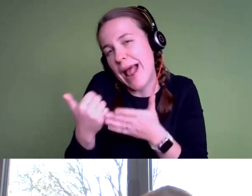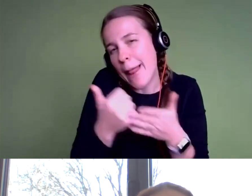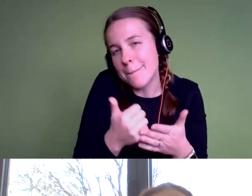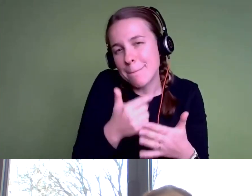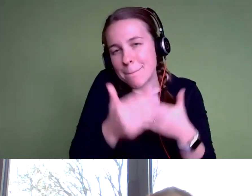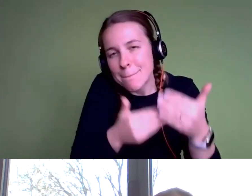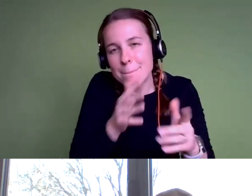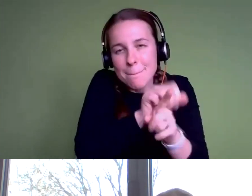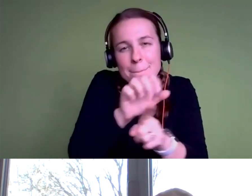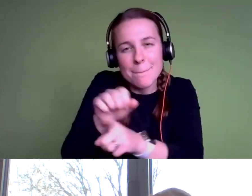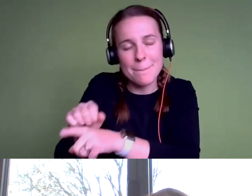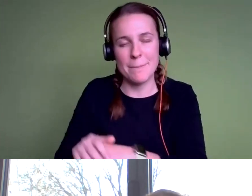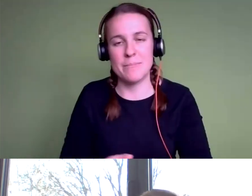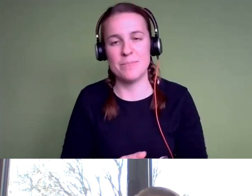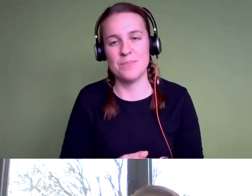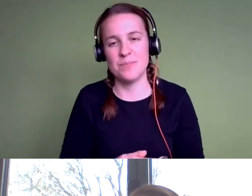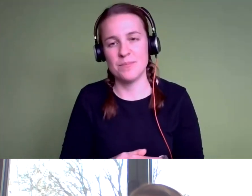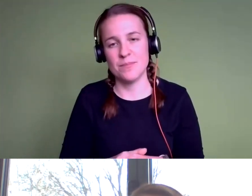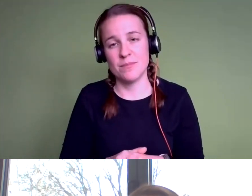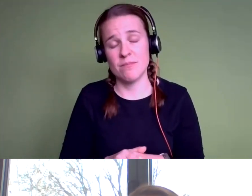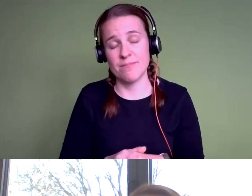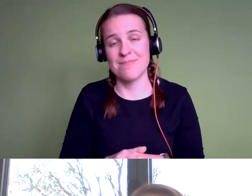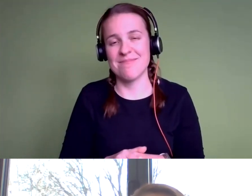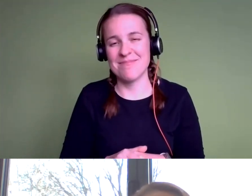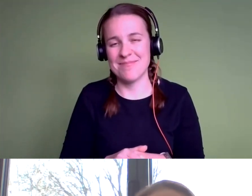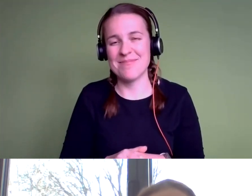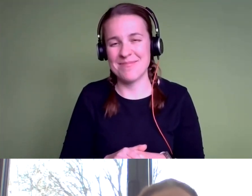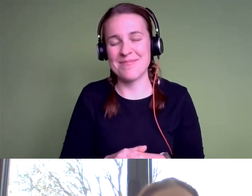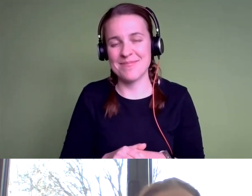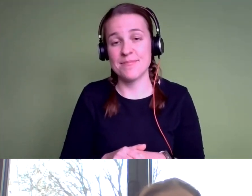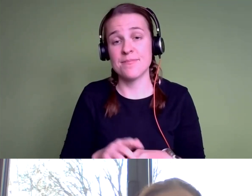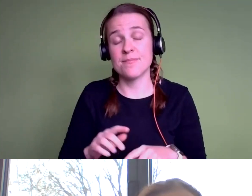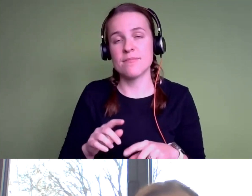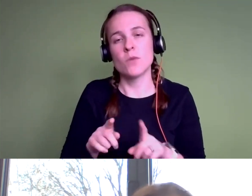that can engage people and spark an interest, that we can discover over our relationship